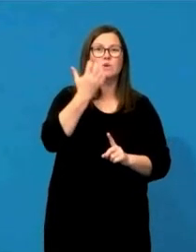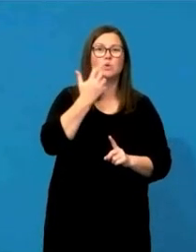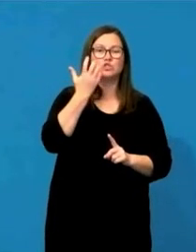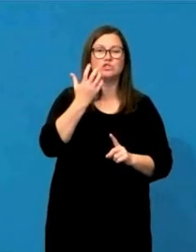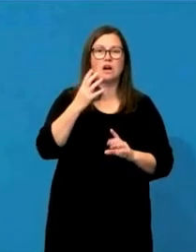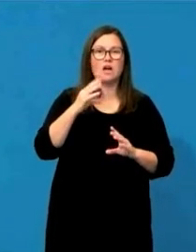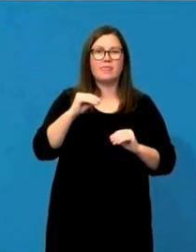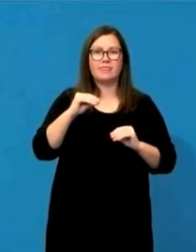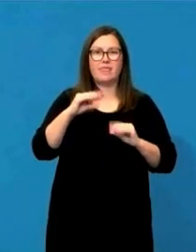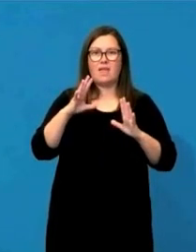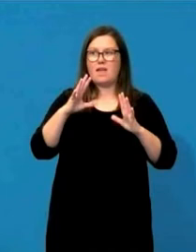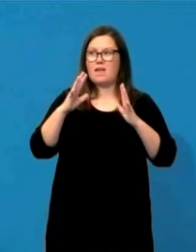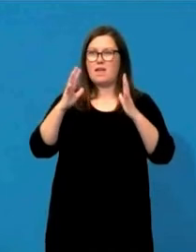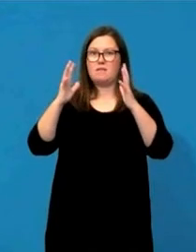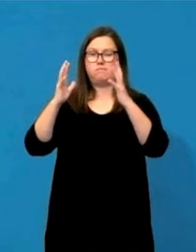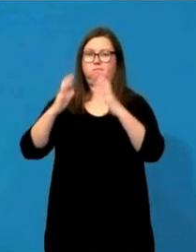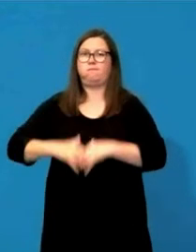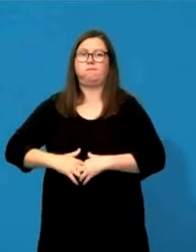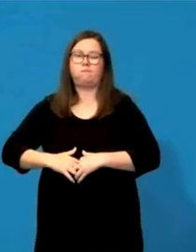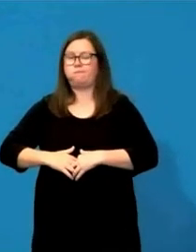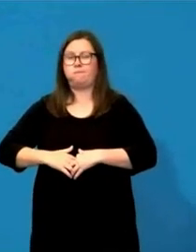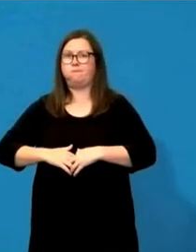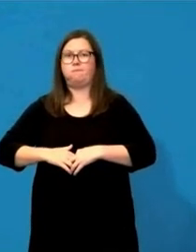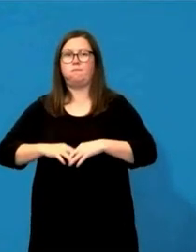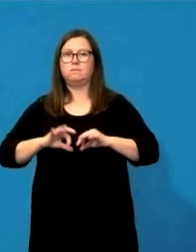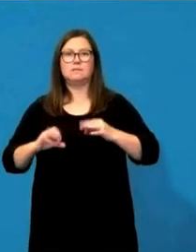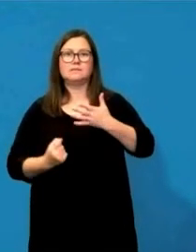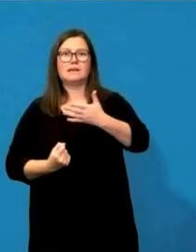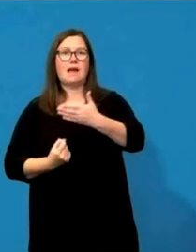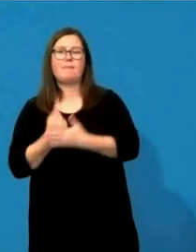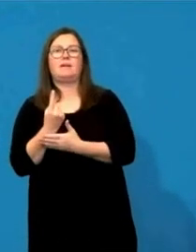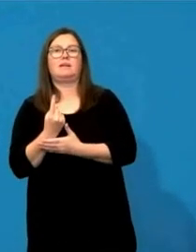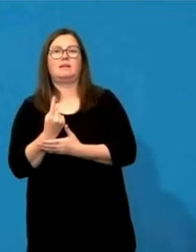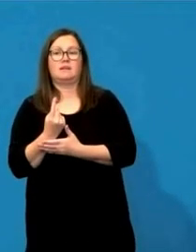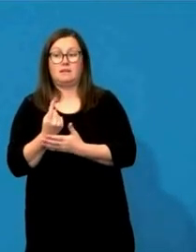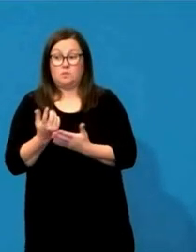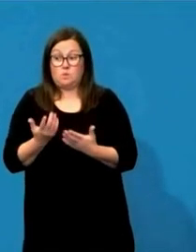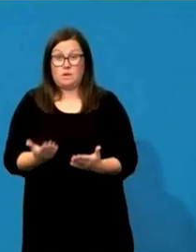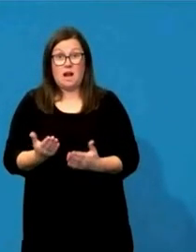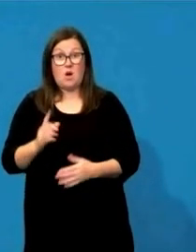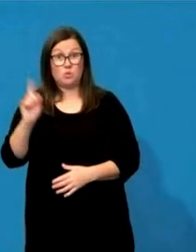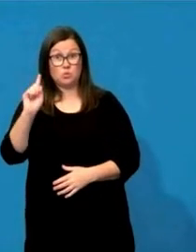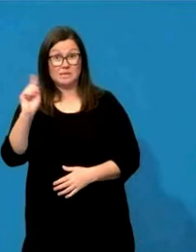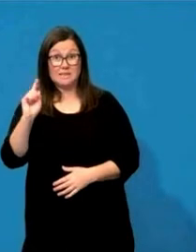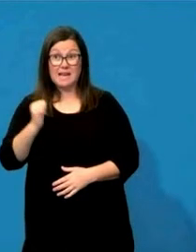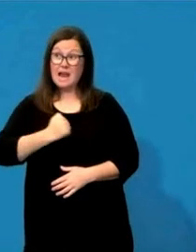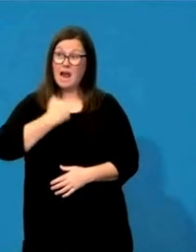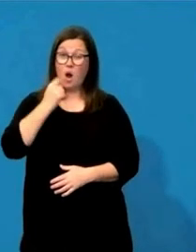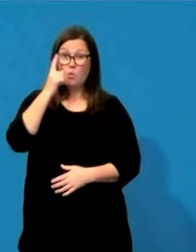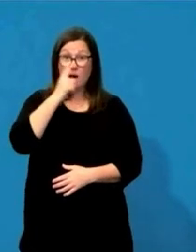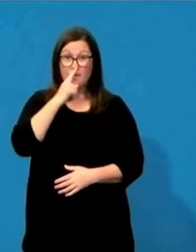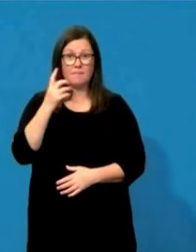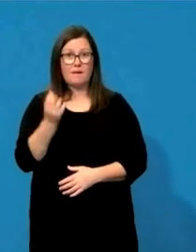from them. So where we are today is around our people having to wait for services to be